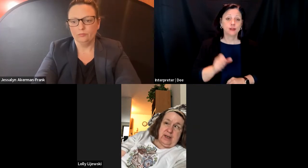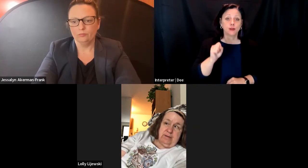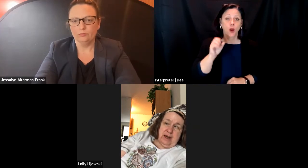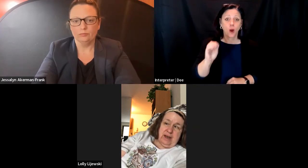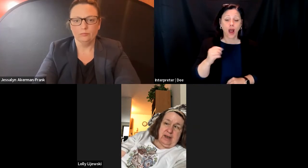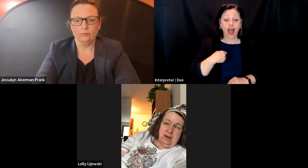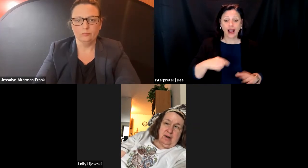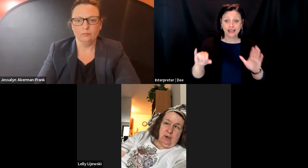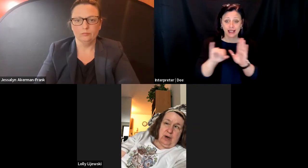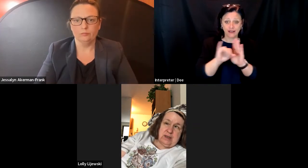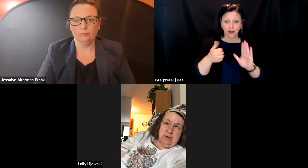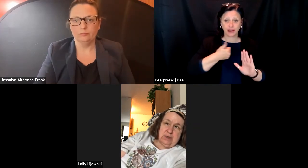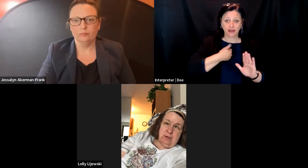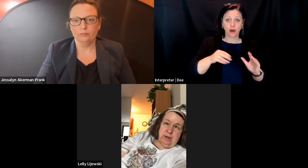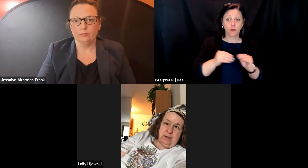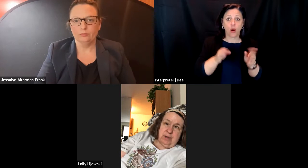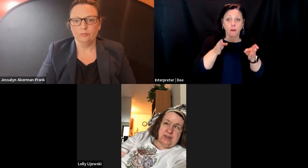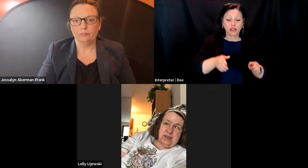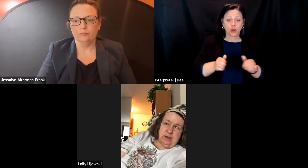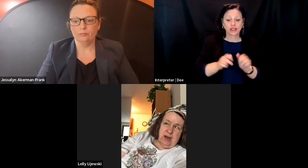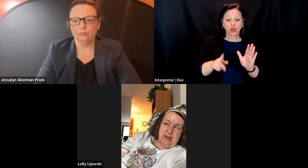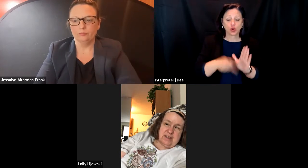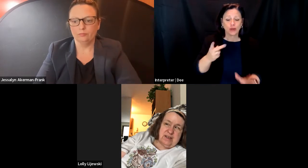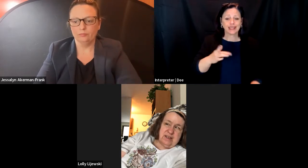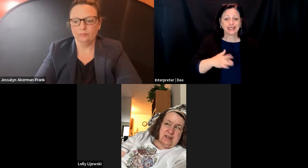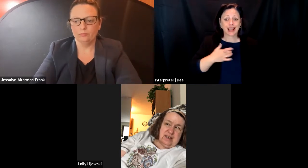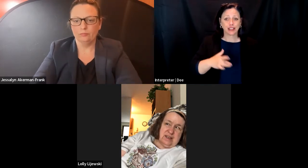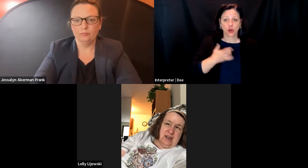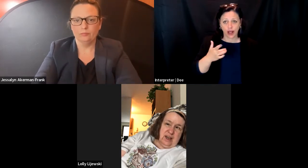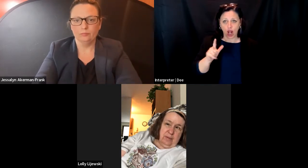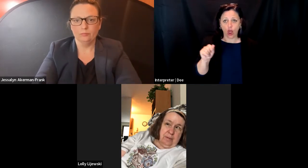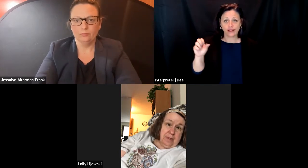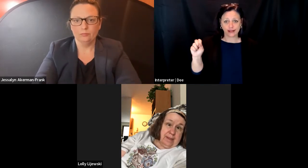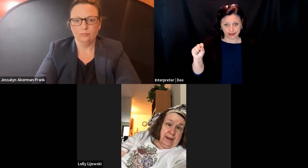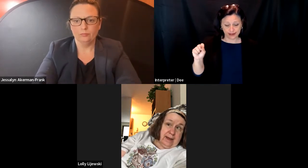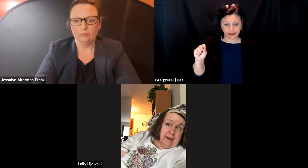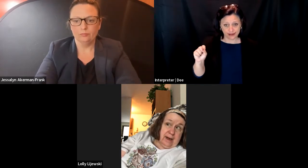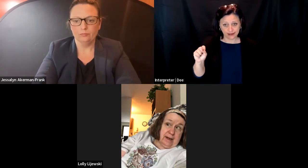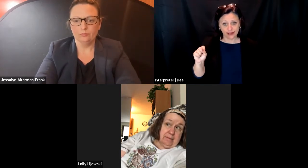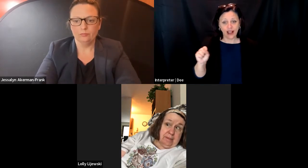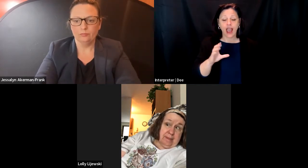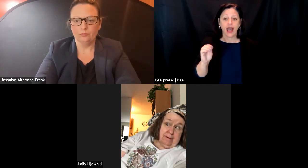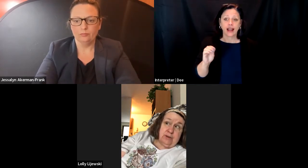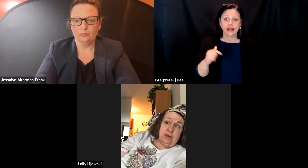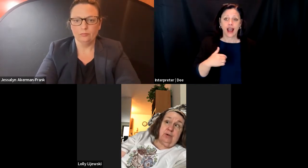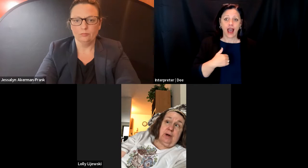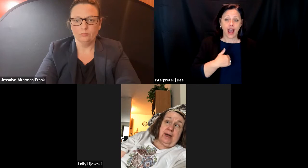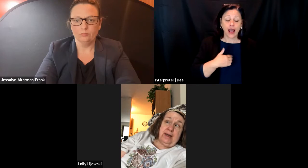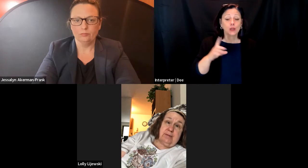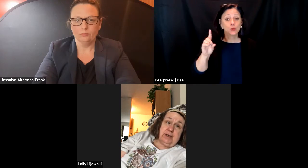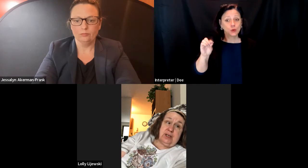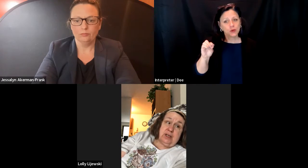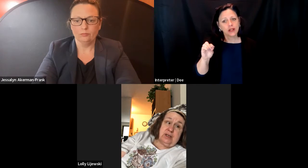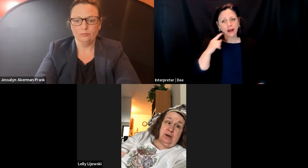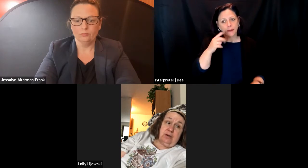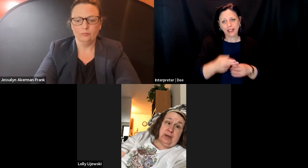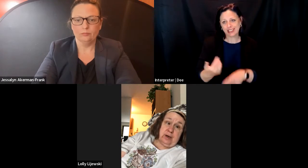has been vision loss.